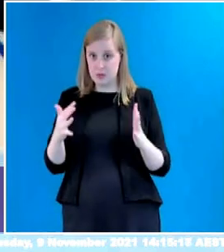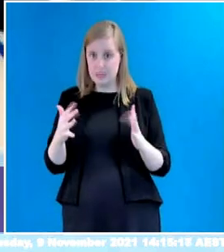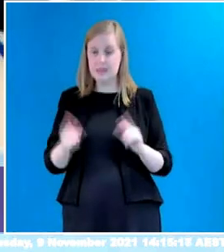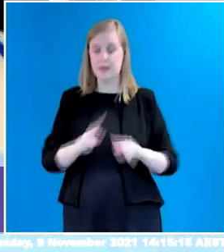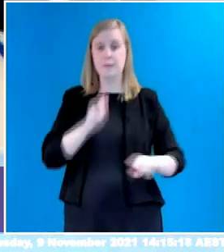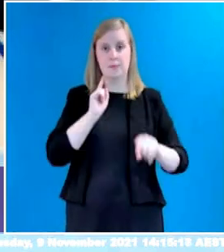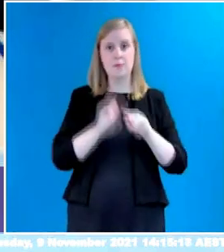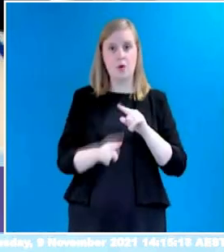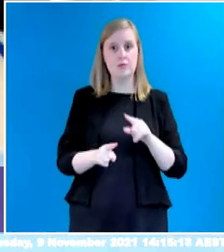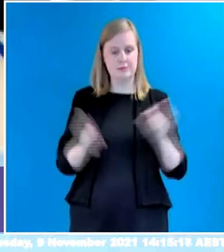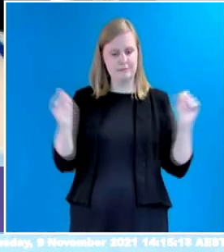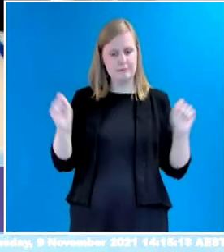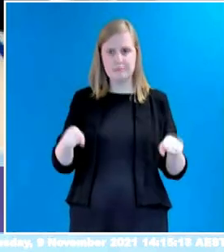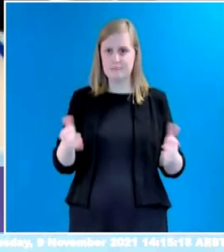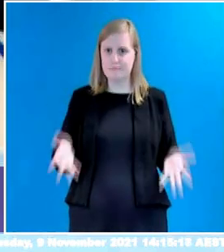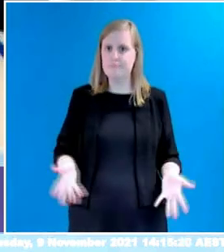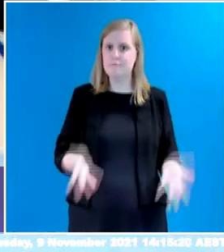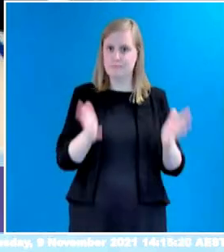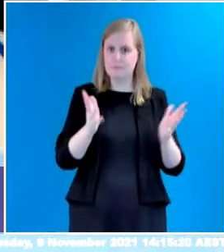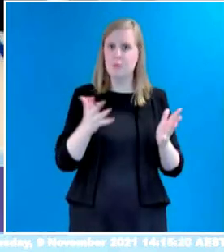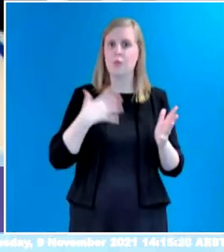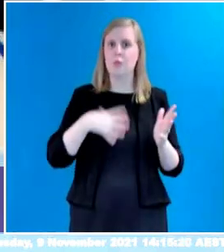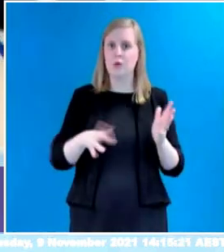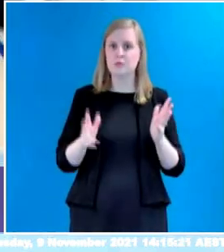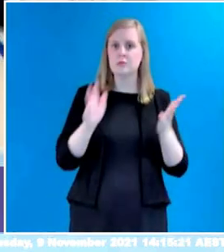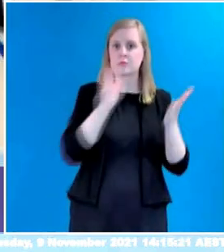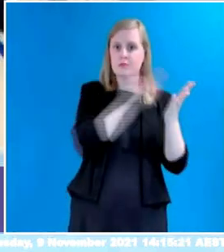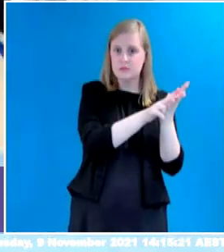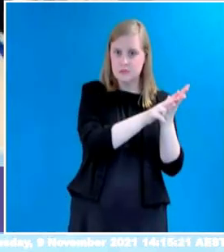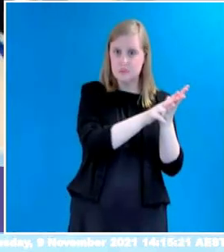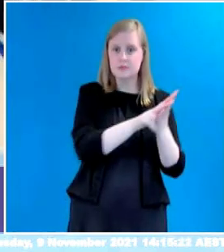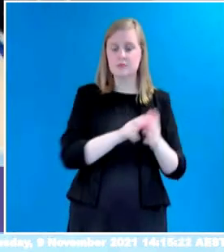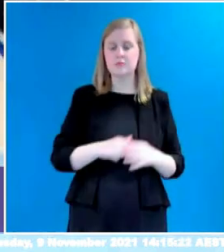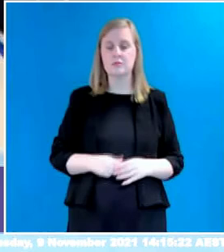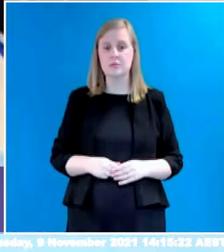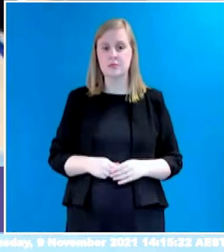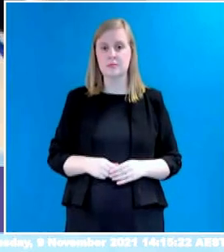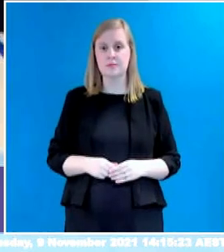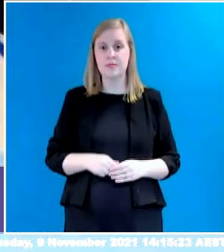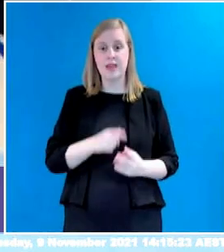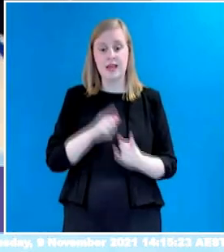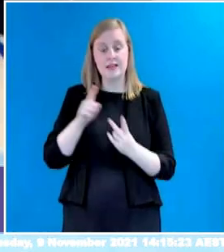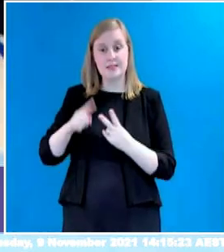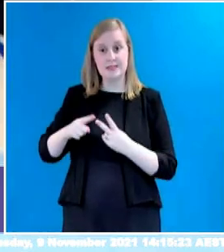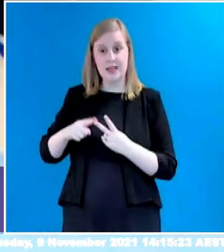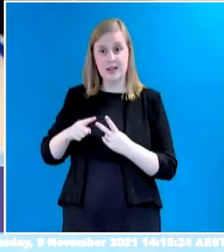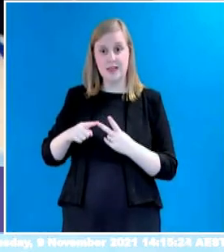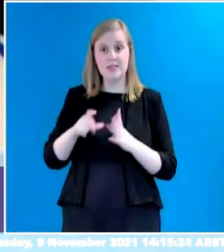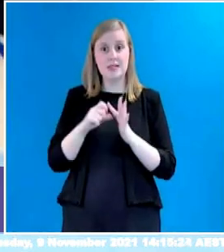Then we also engaged --- the department engaged the association of disability